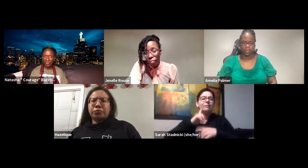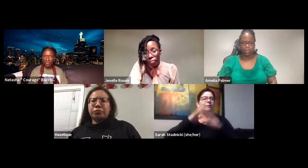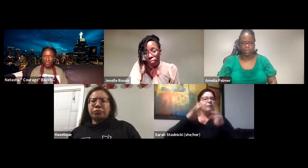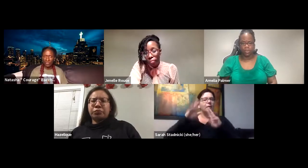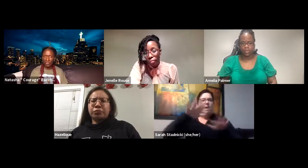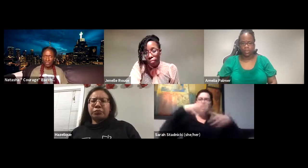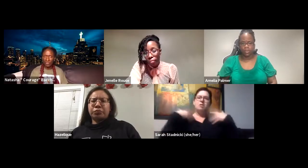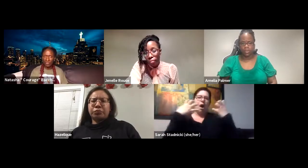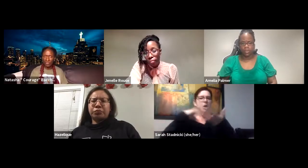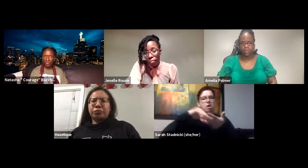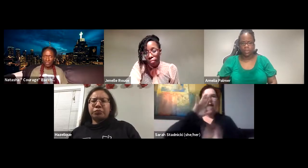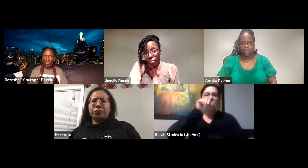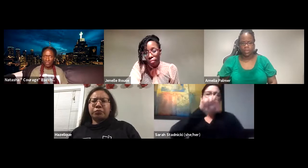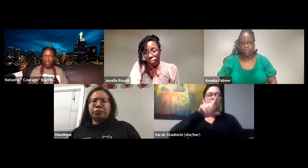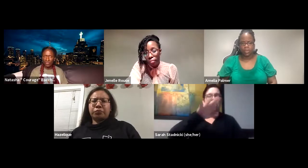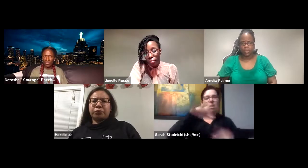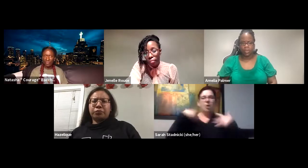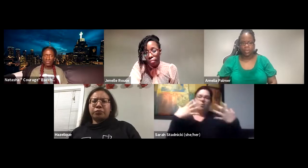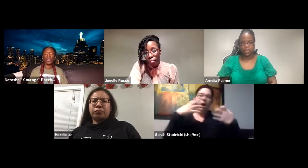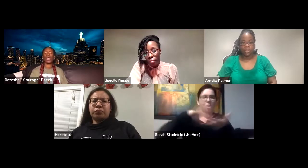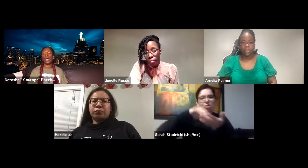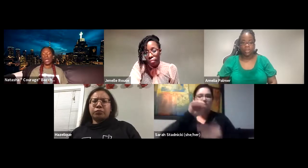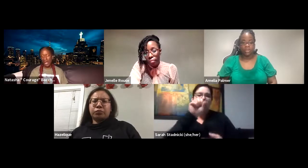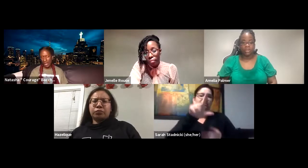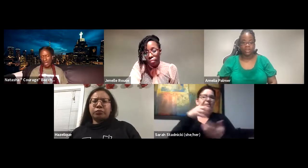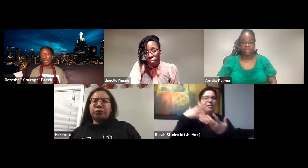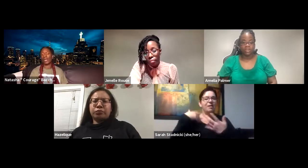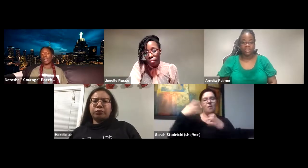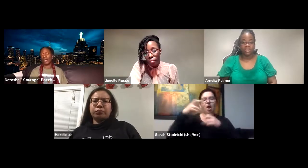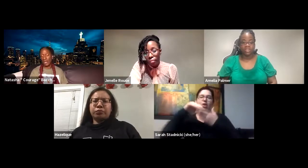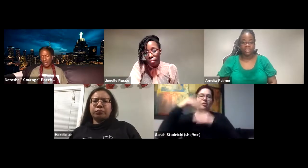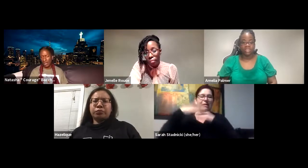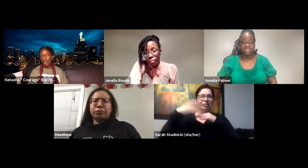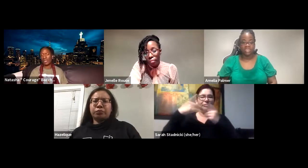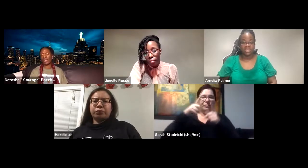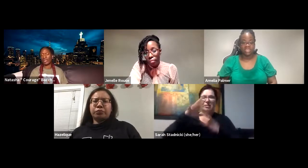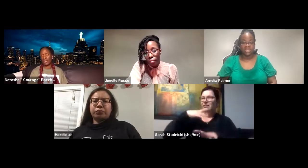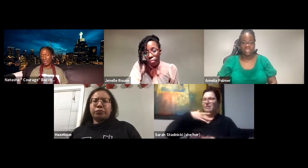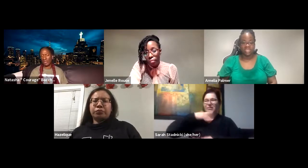challenge those ideas? if someone, a white person wants to learn BASL because they're fascinated by